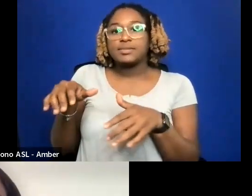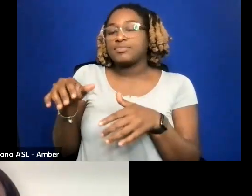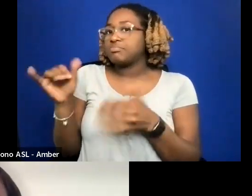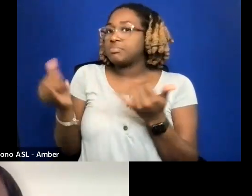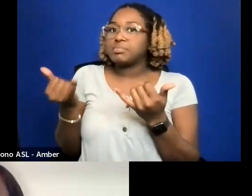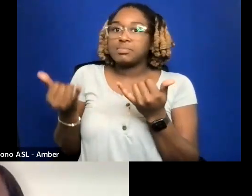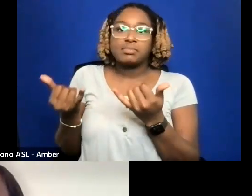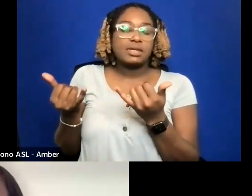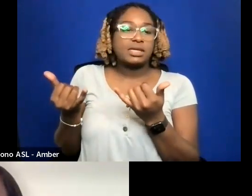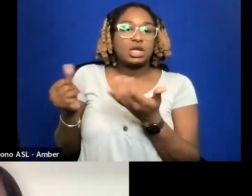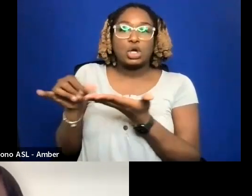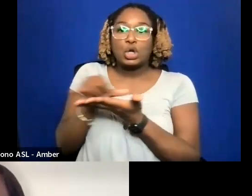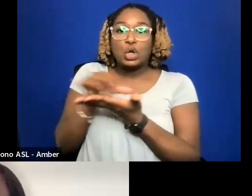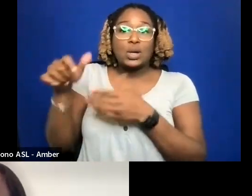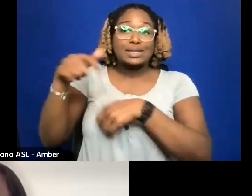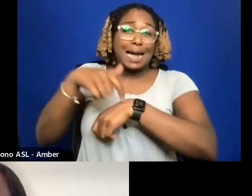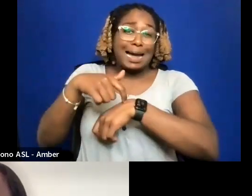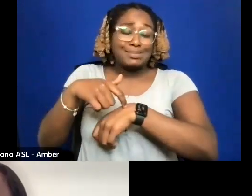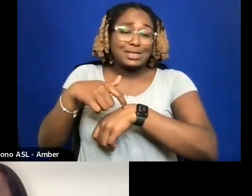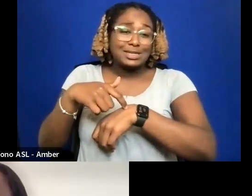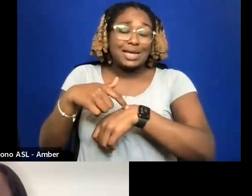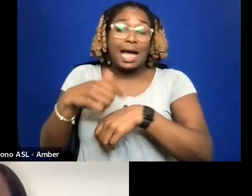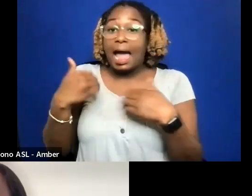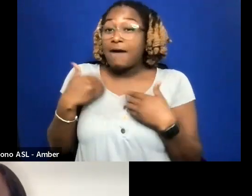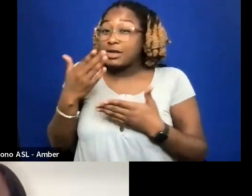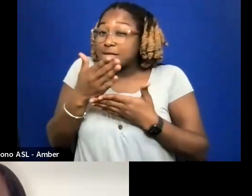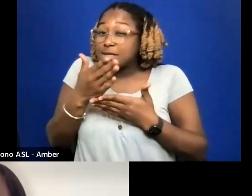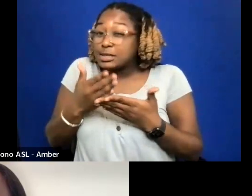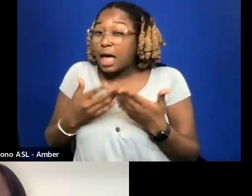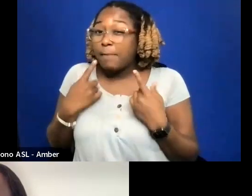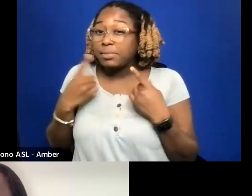POST. I'VE HAD SUCCESS GETTING ON LOCAL STATIONS.